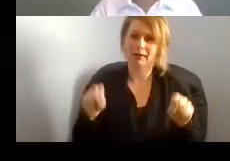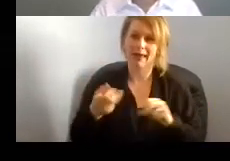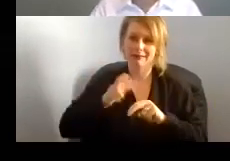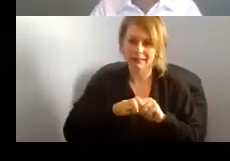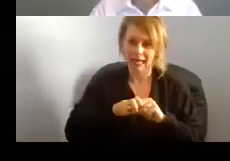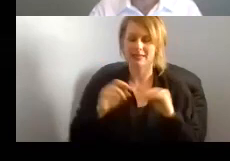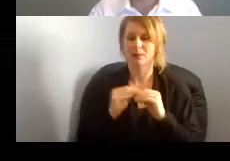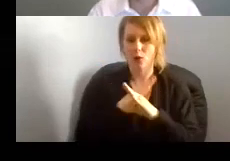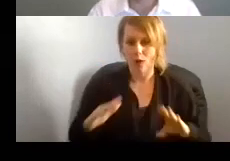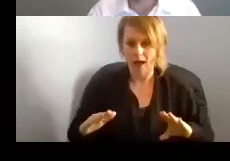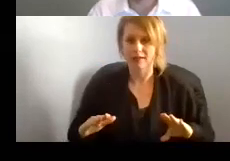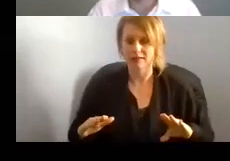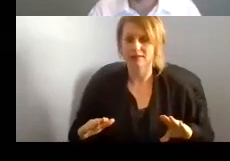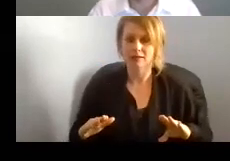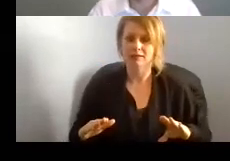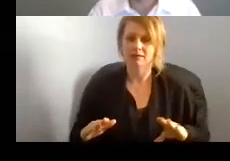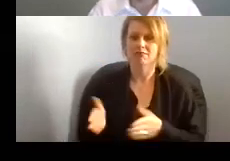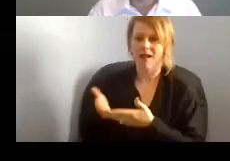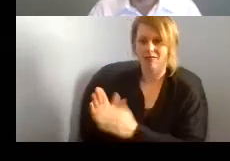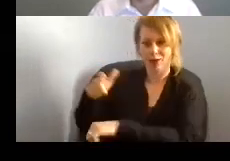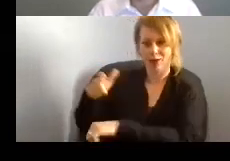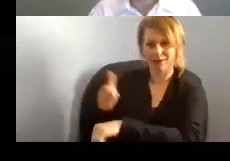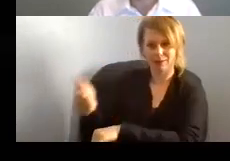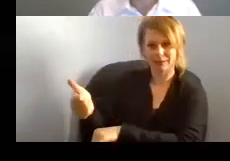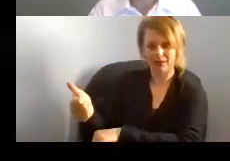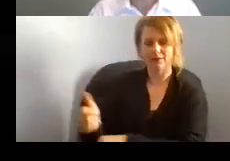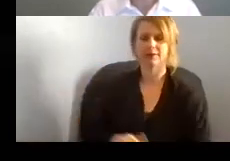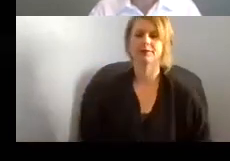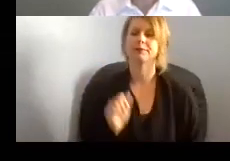allows them some time to themselves. Or you may want to find an adult that